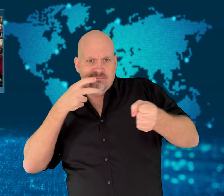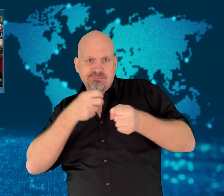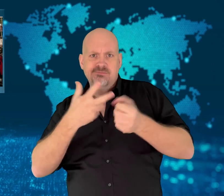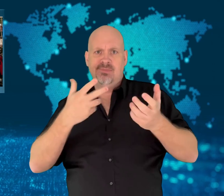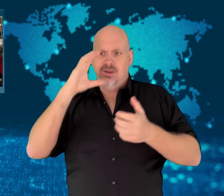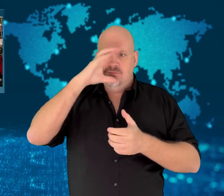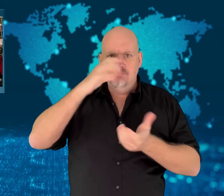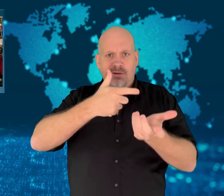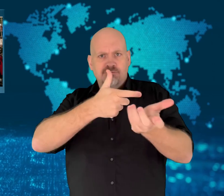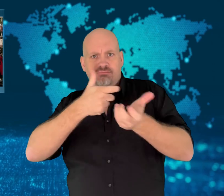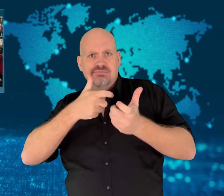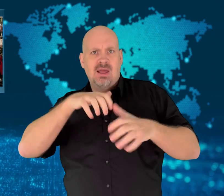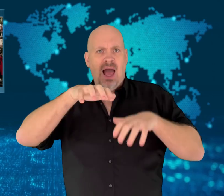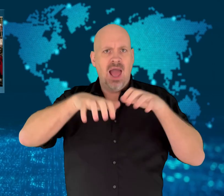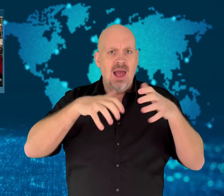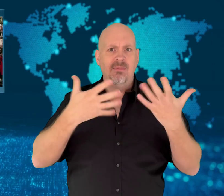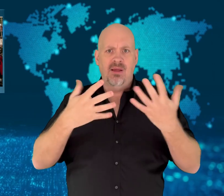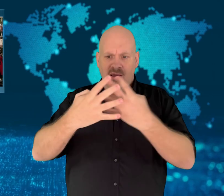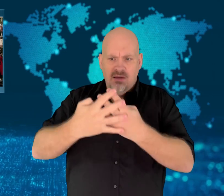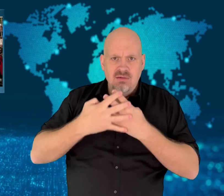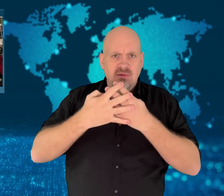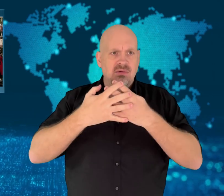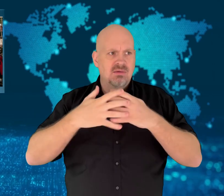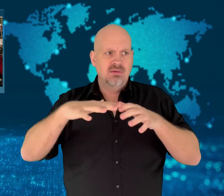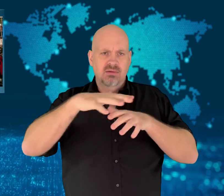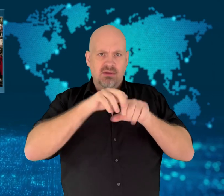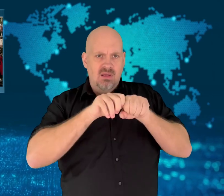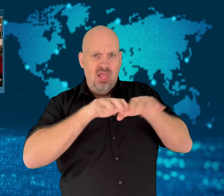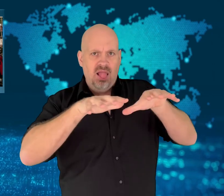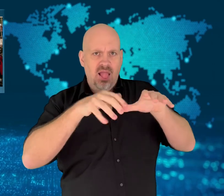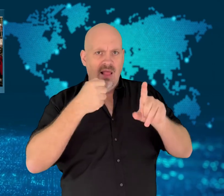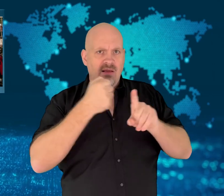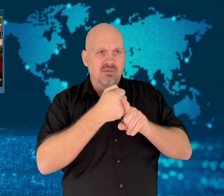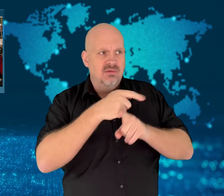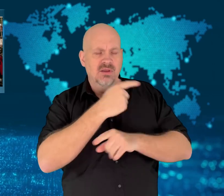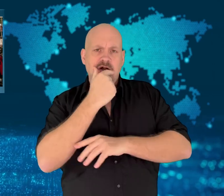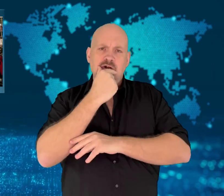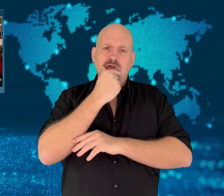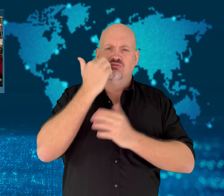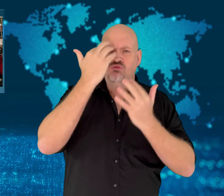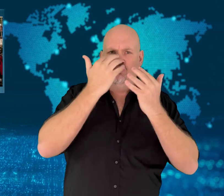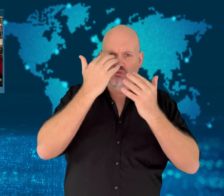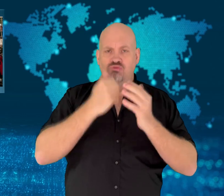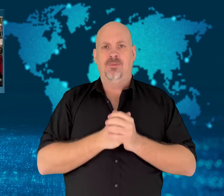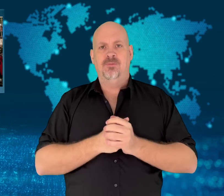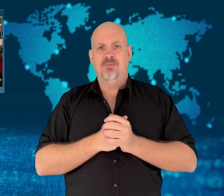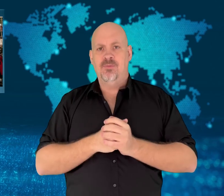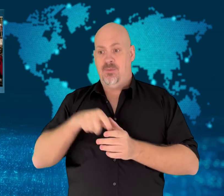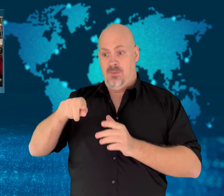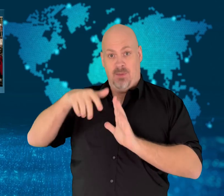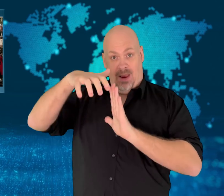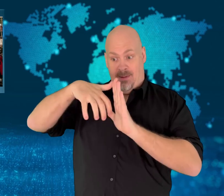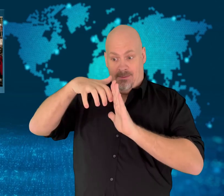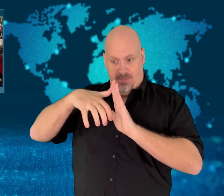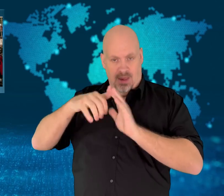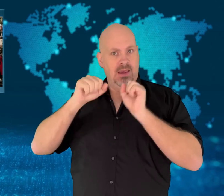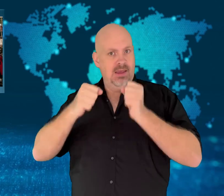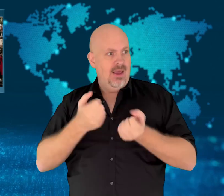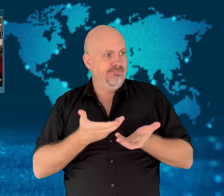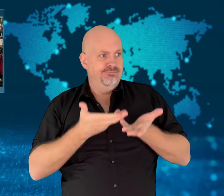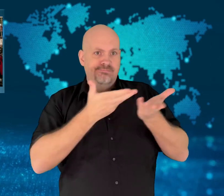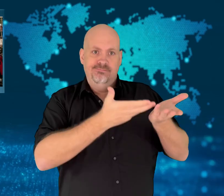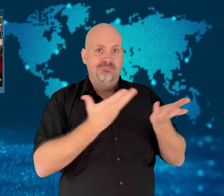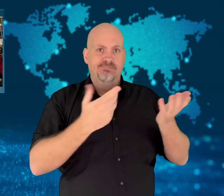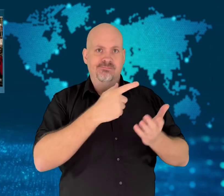The mine could benefit the YQT community by providing jobs, training,